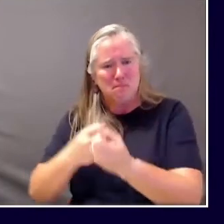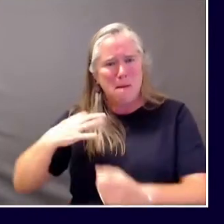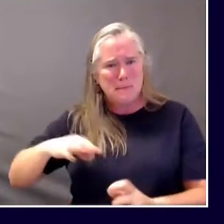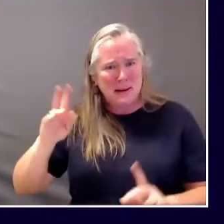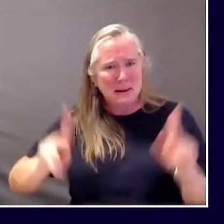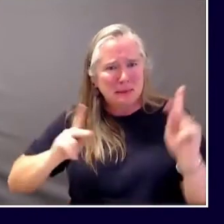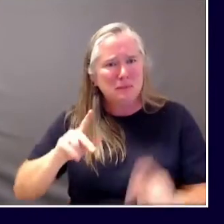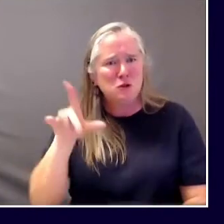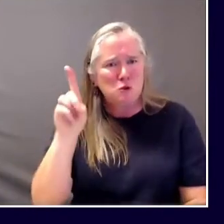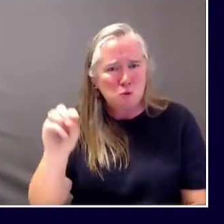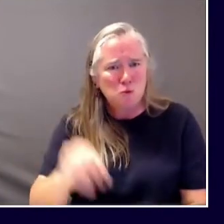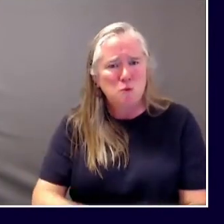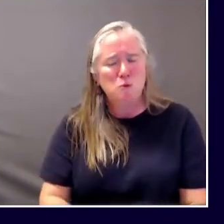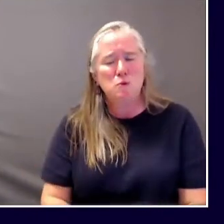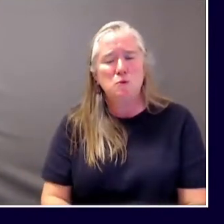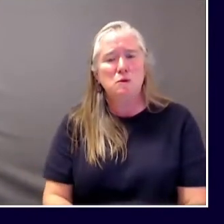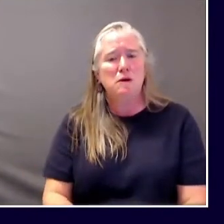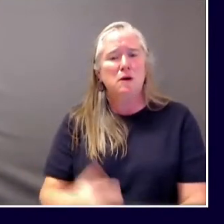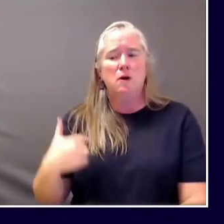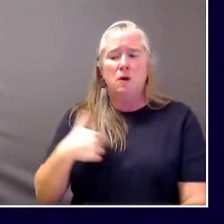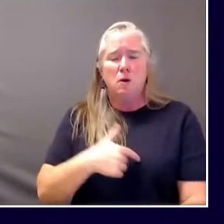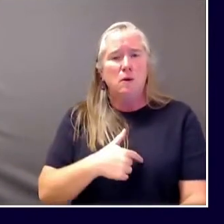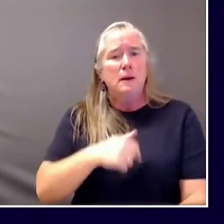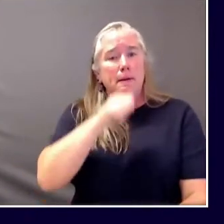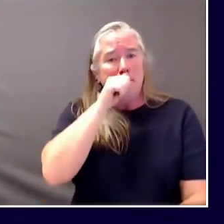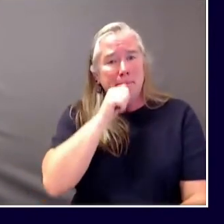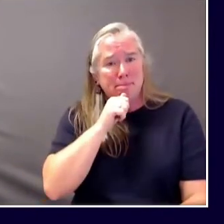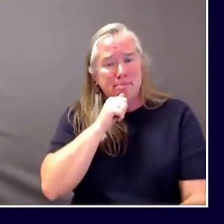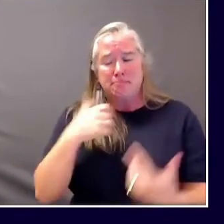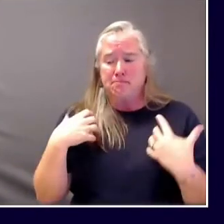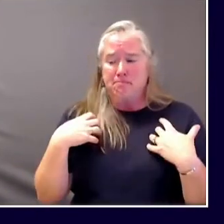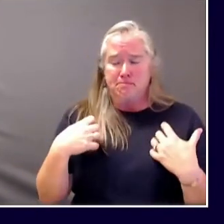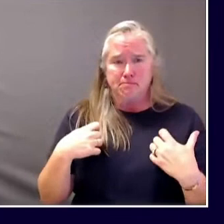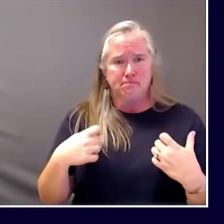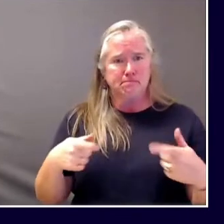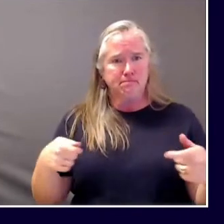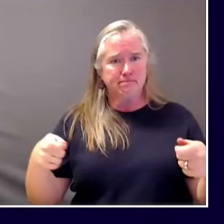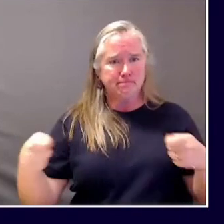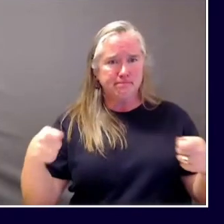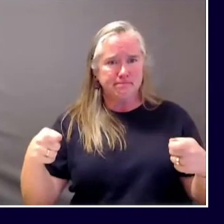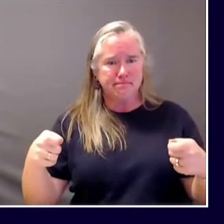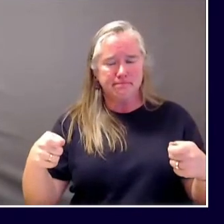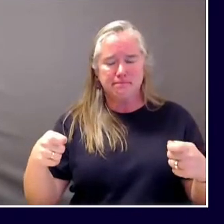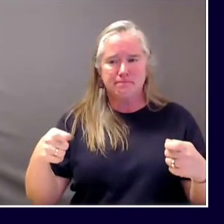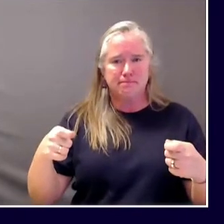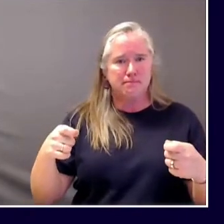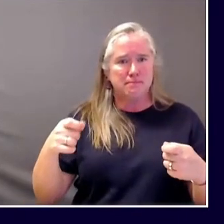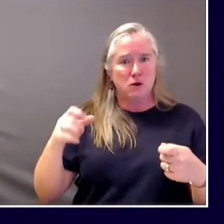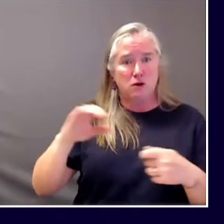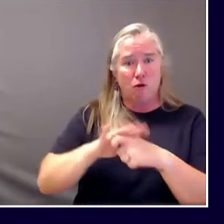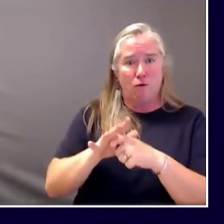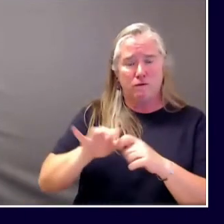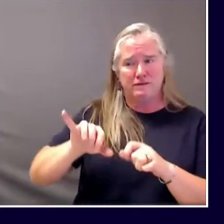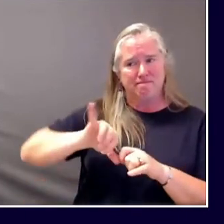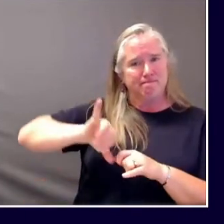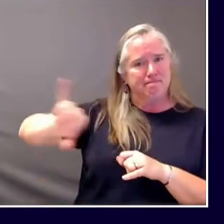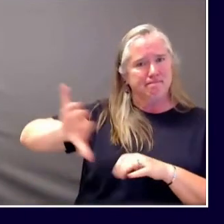bay patiently